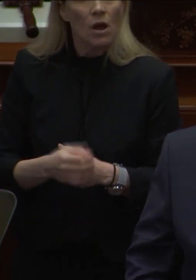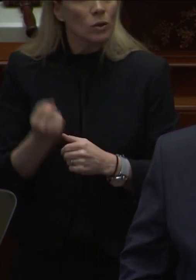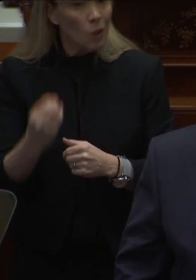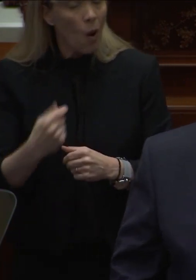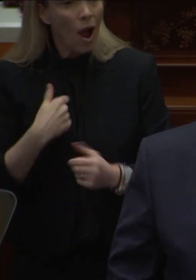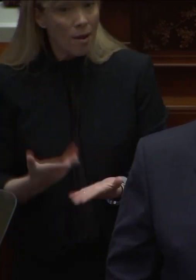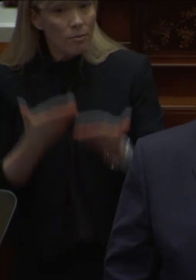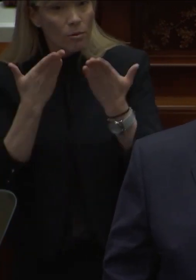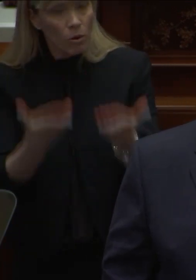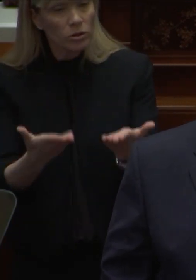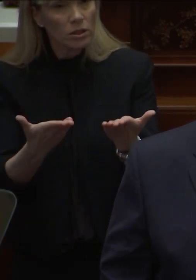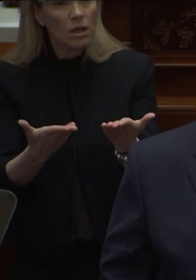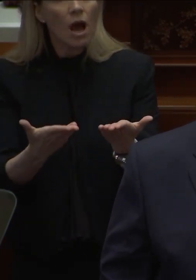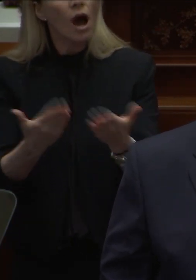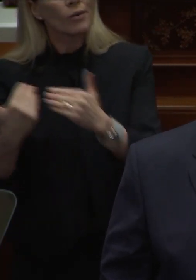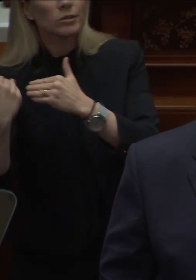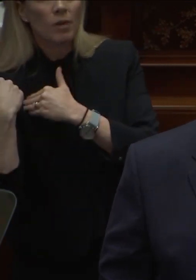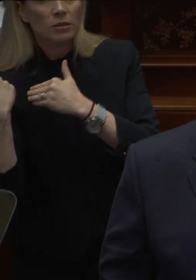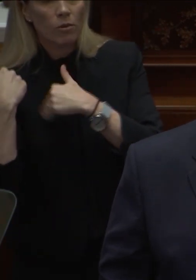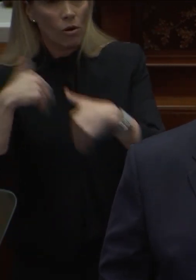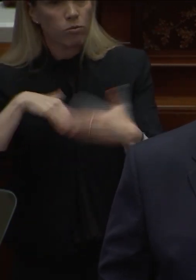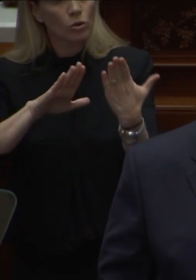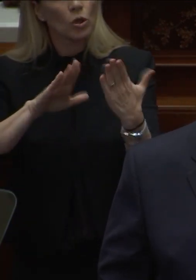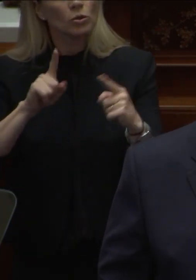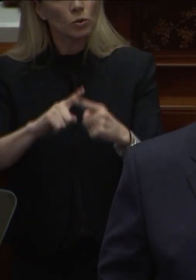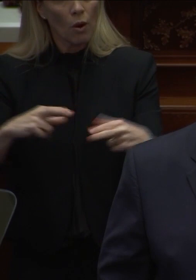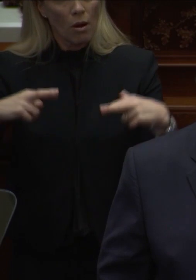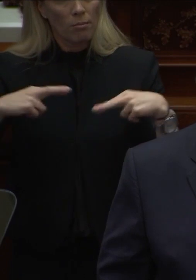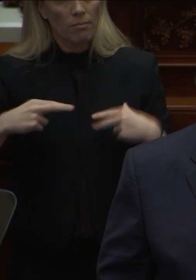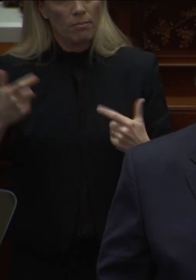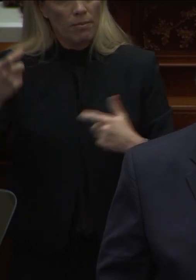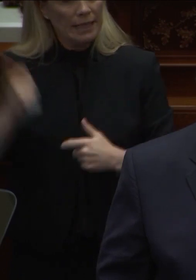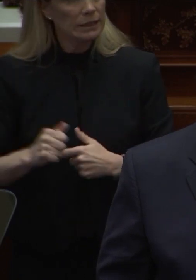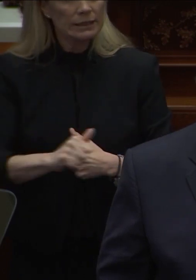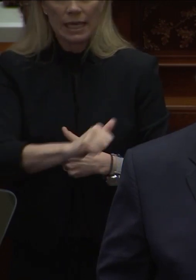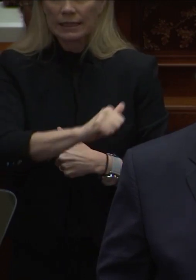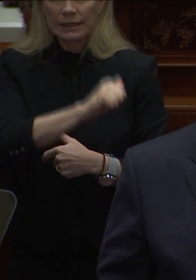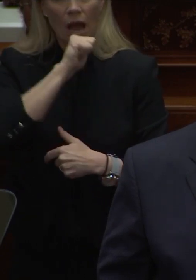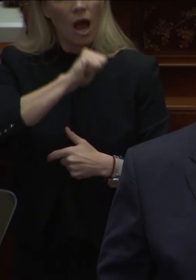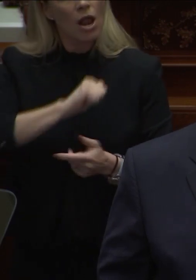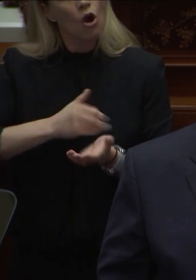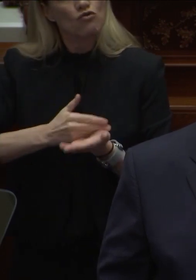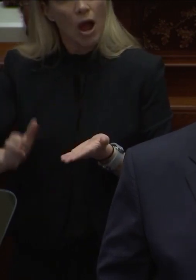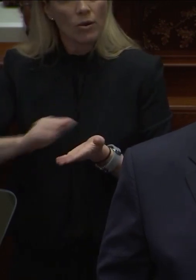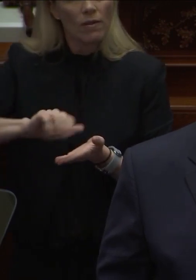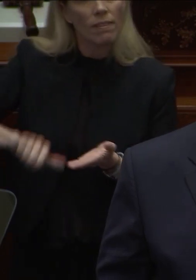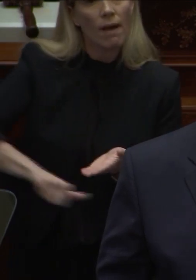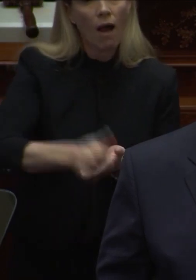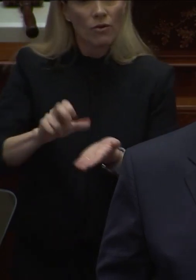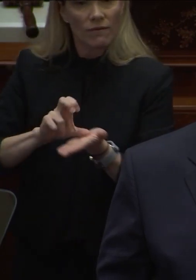MUST DO. SO I AM PROPOSING A RESPONSE APPROACH TO OUR PENSIONS THAT